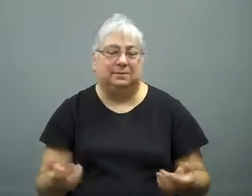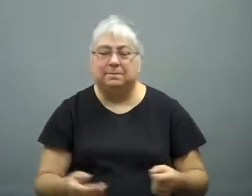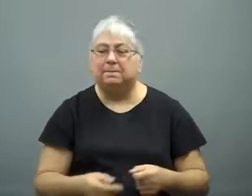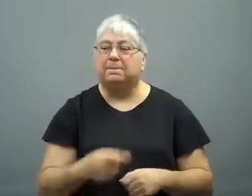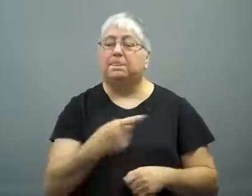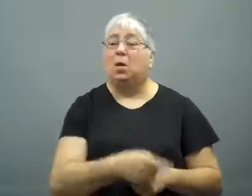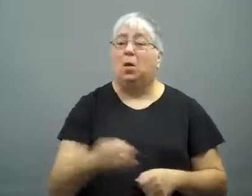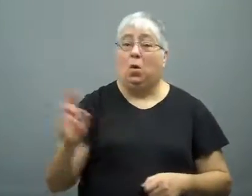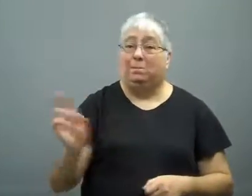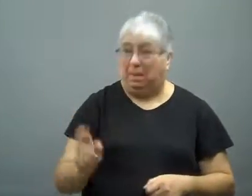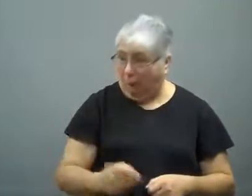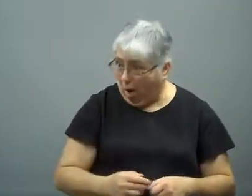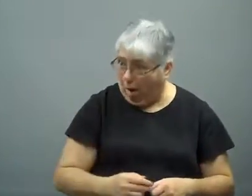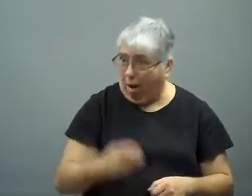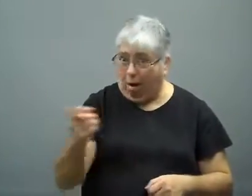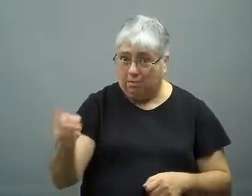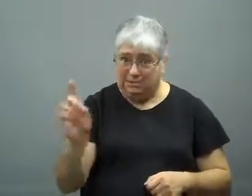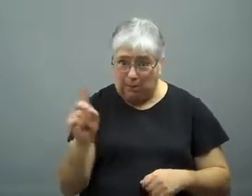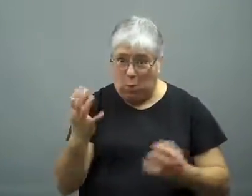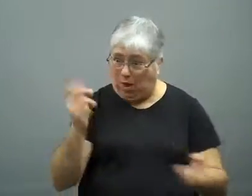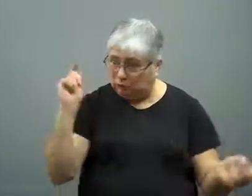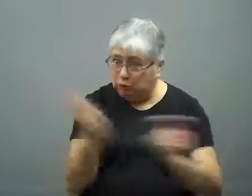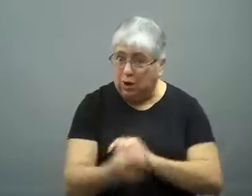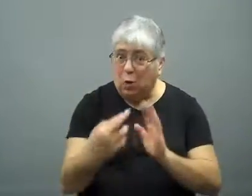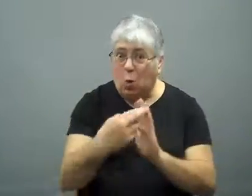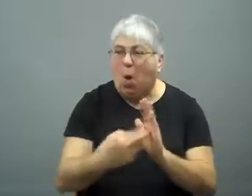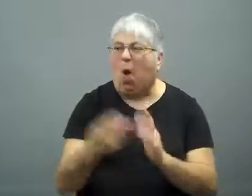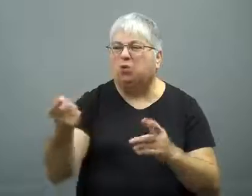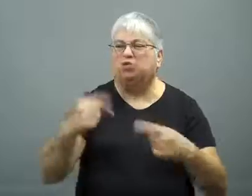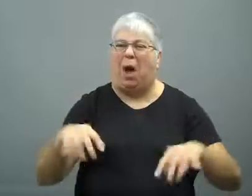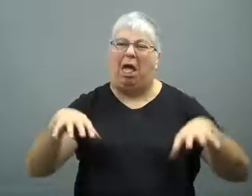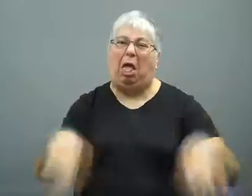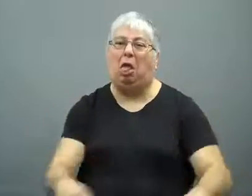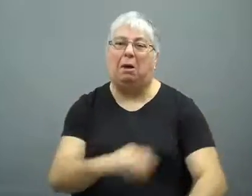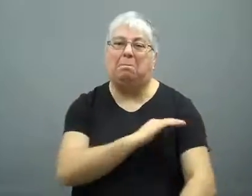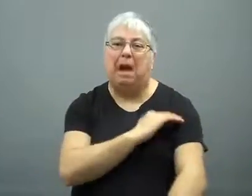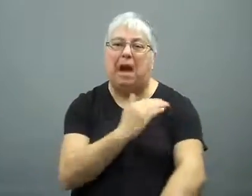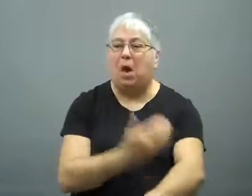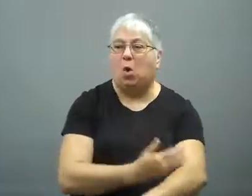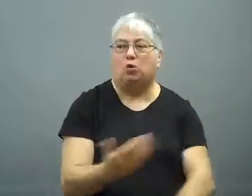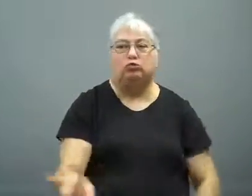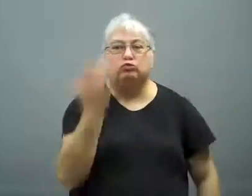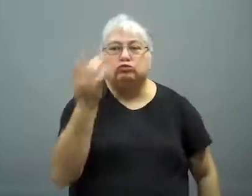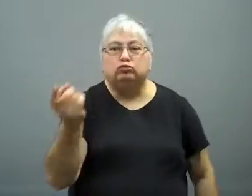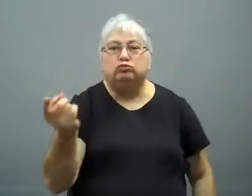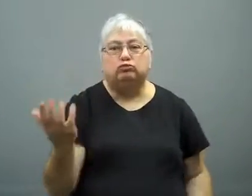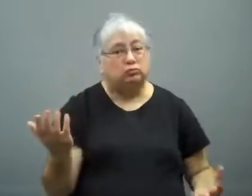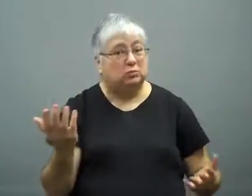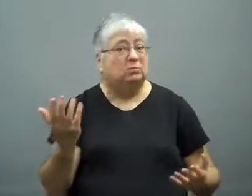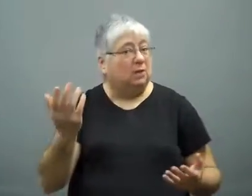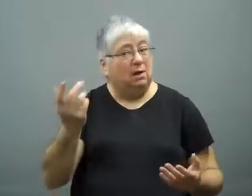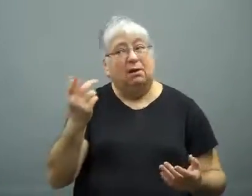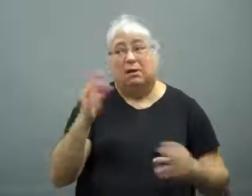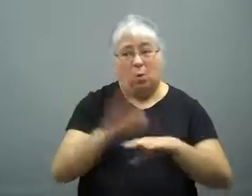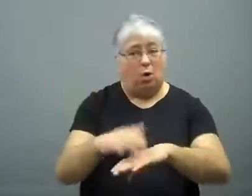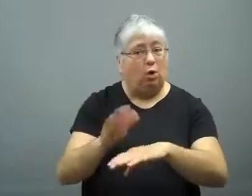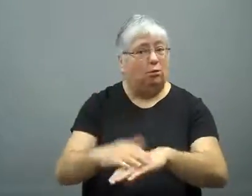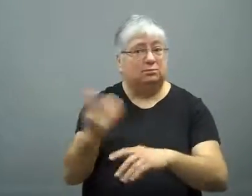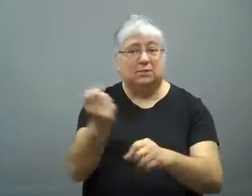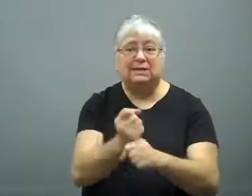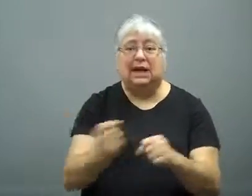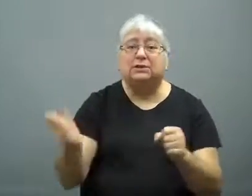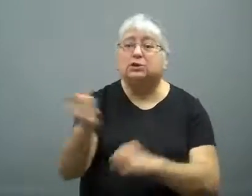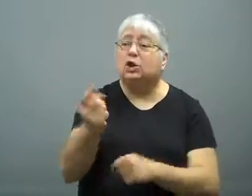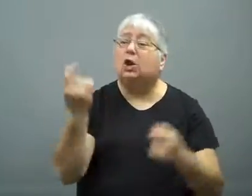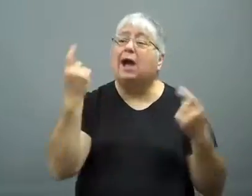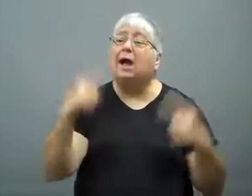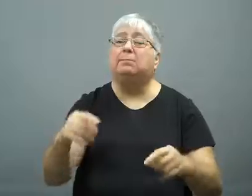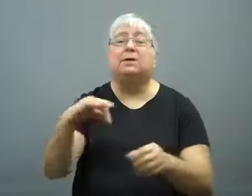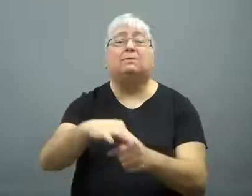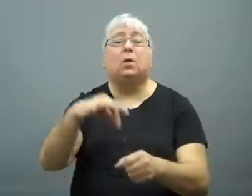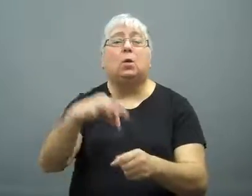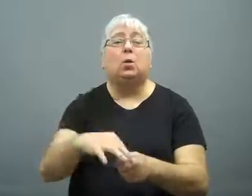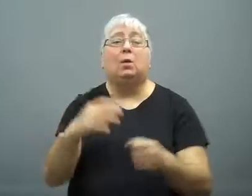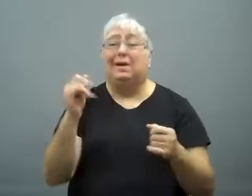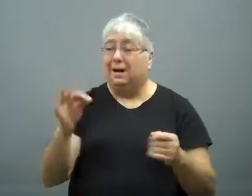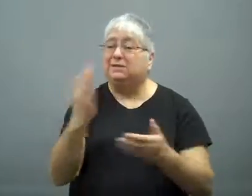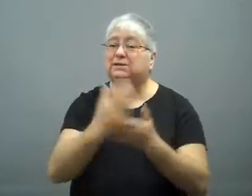The Republicans accused the Democrats of a power grab for changing the rules.